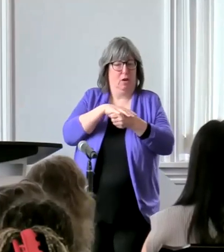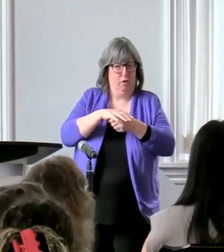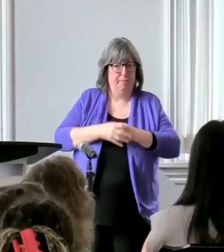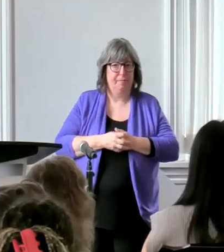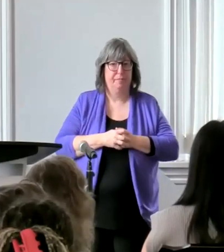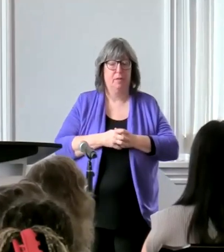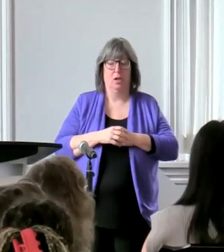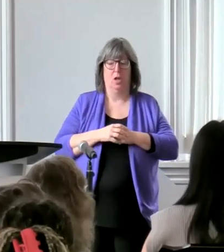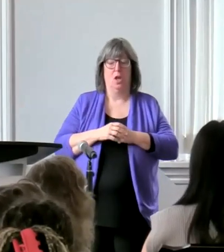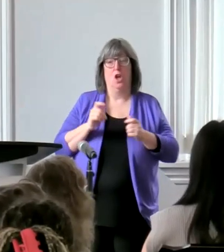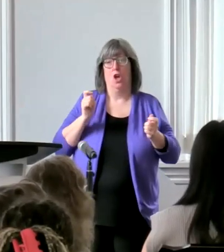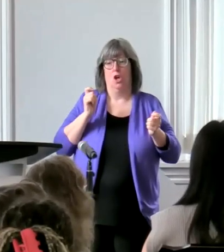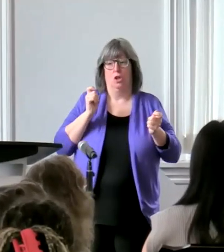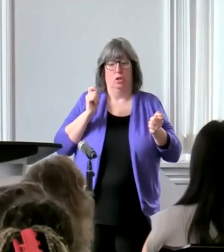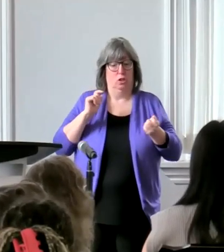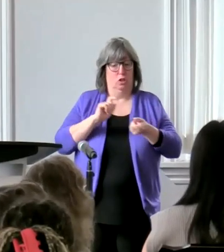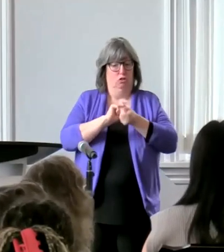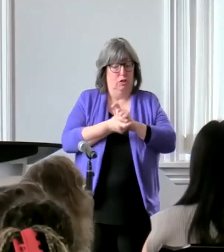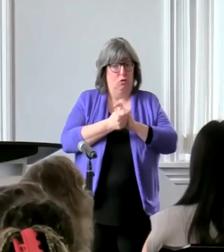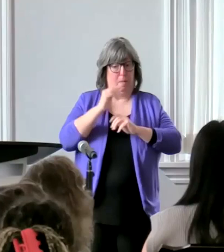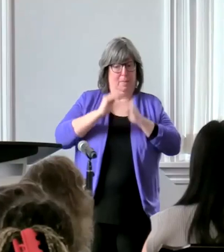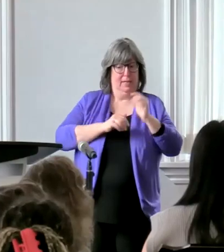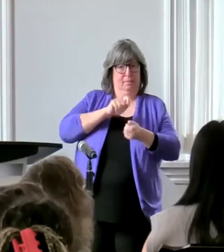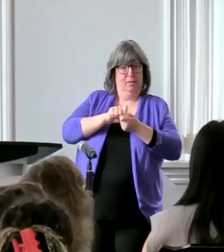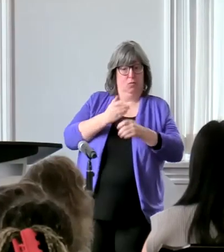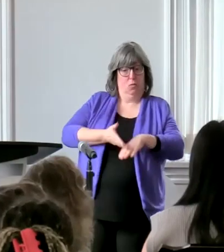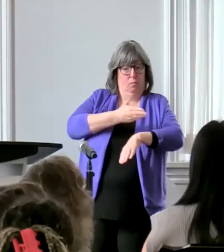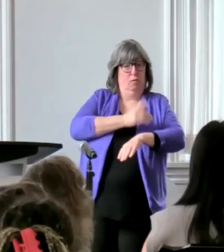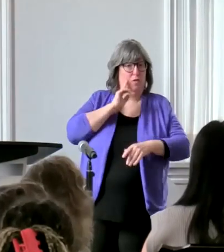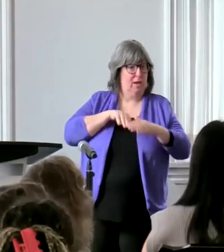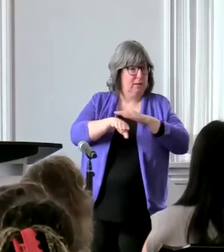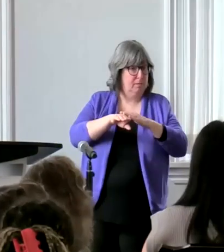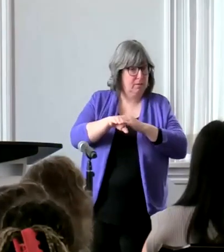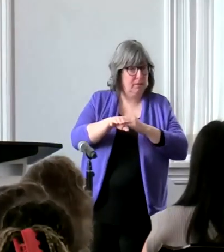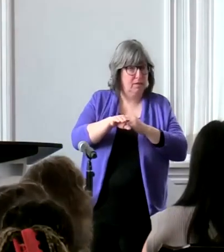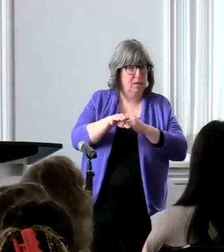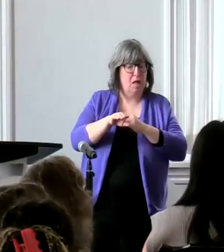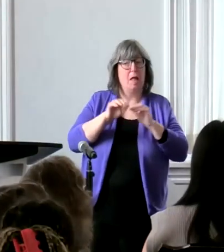While changes made to a building specifically to improve accessibility, are eligible,